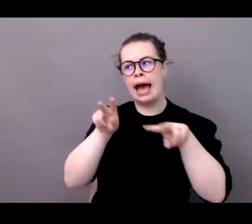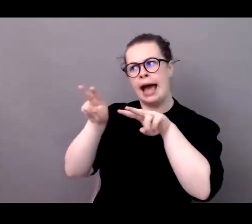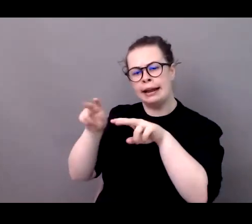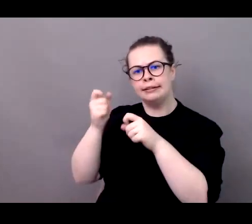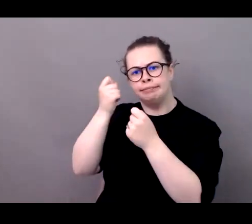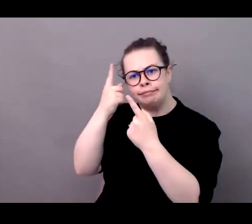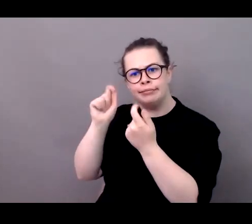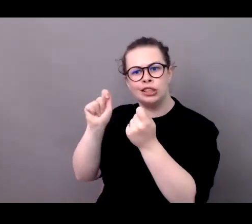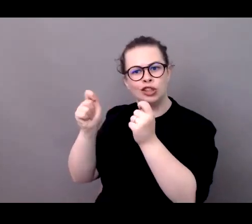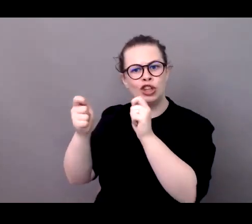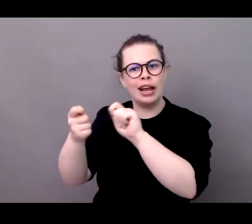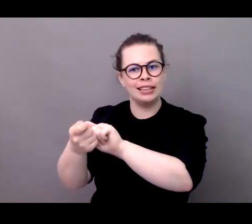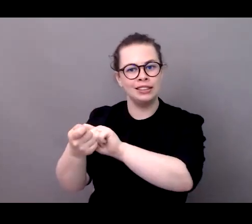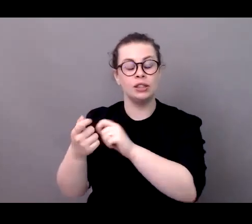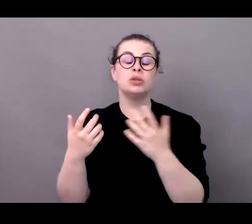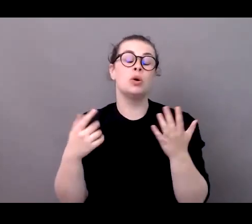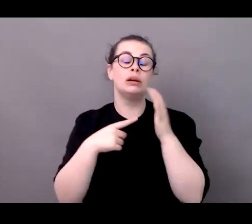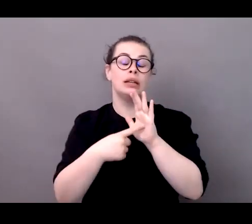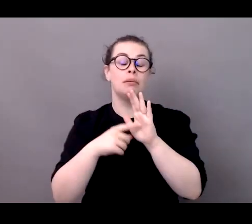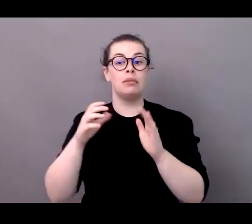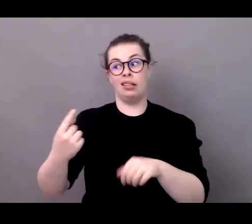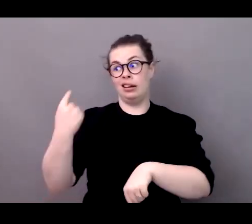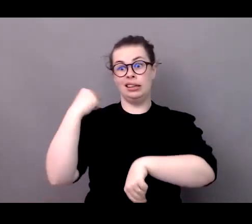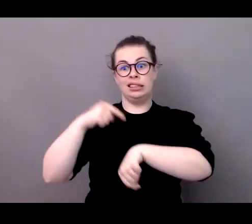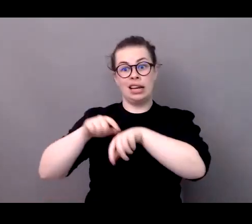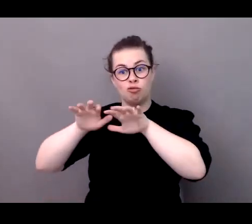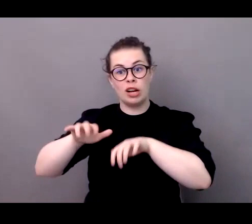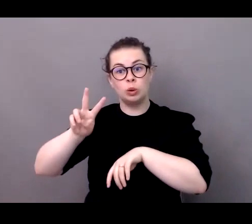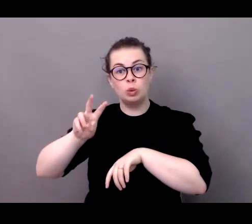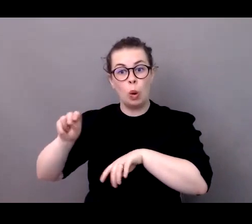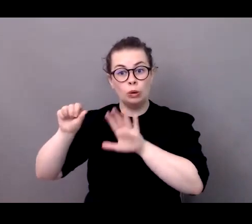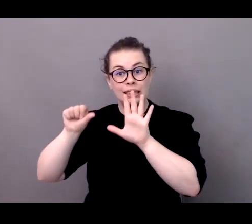the drafters didn't foresee something, this is a reality that we're now living with, and it should